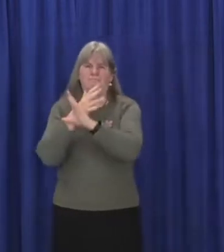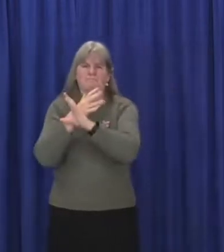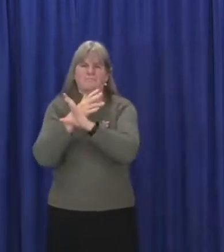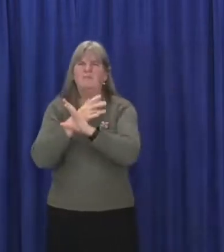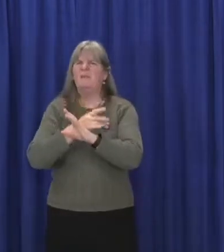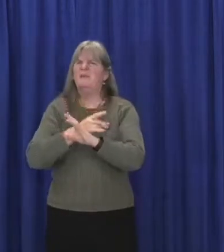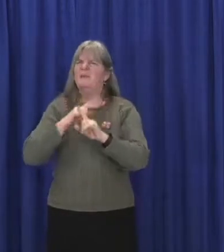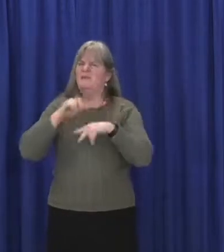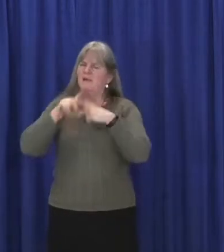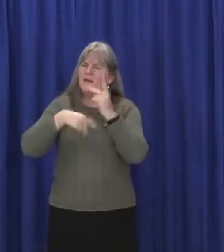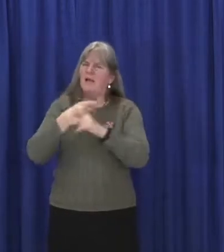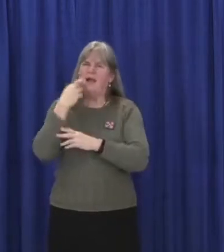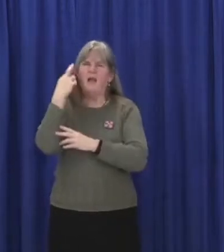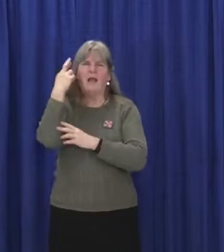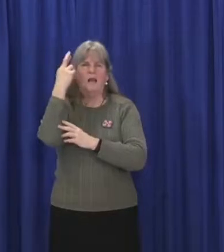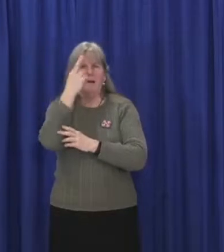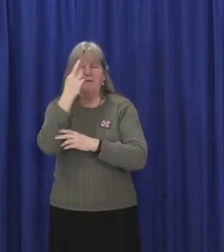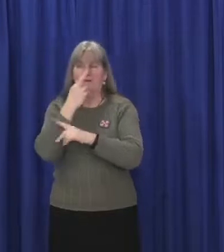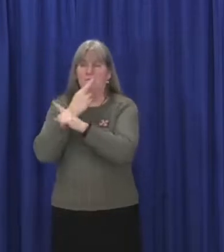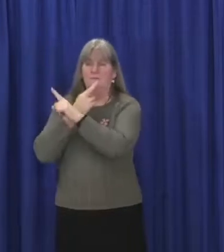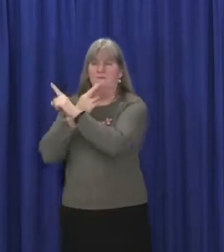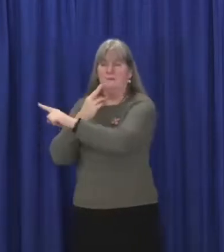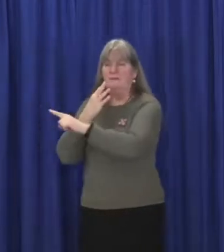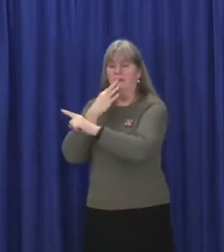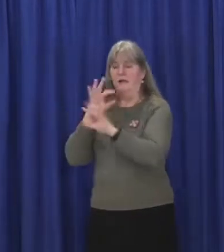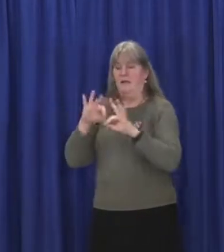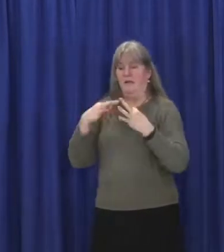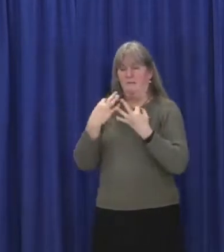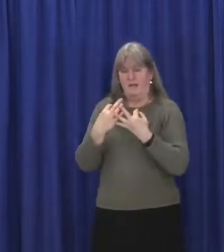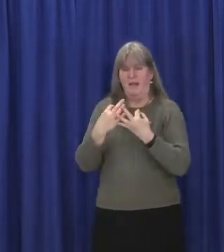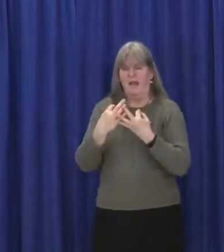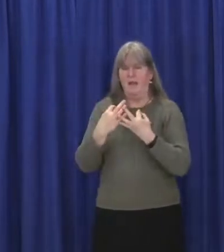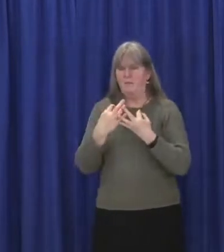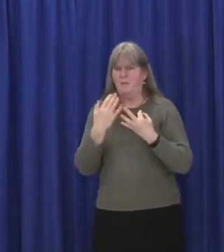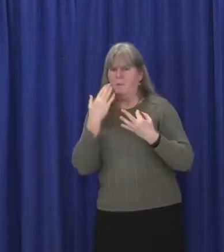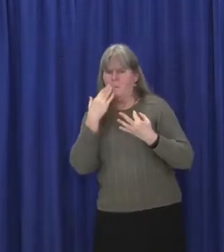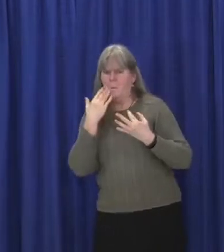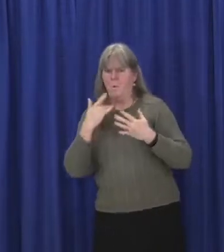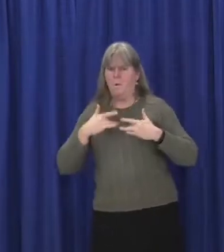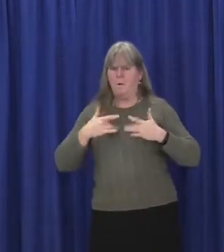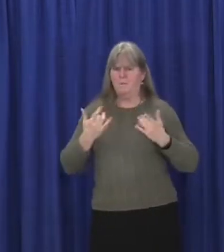As Minister McLean has noted, families can stay up to date by assessing the daily snapshot of school